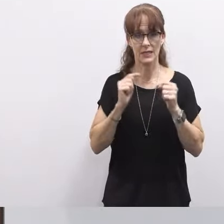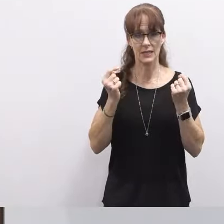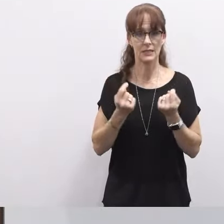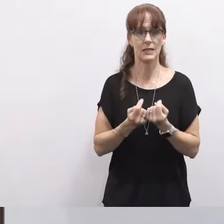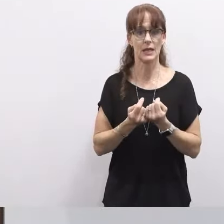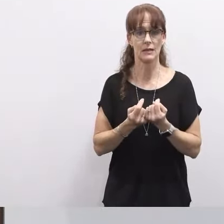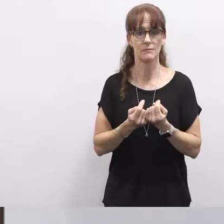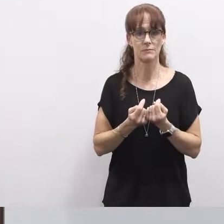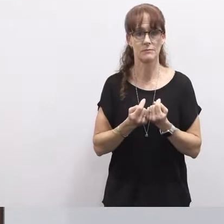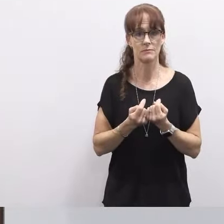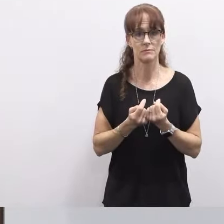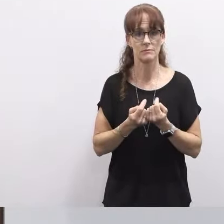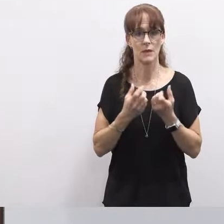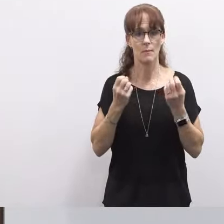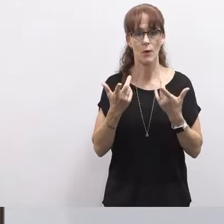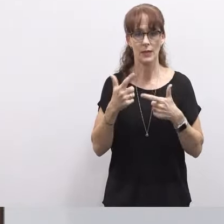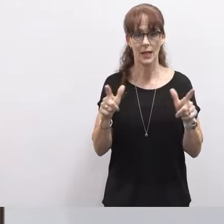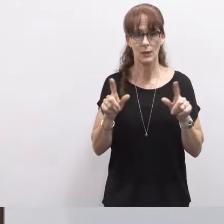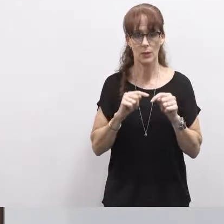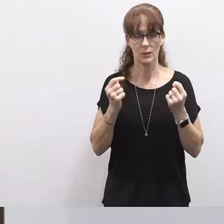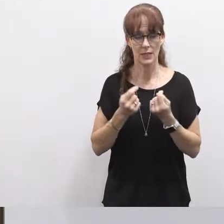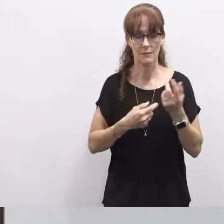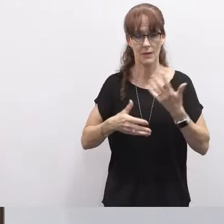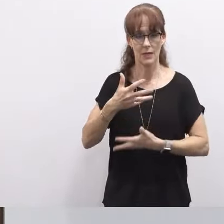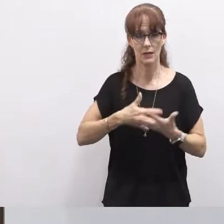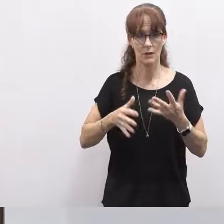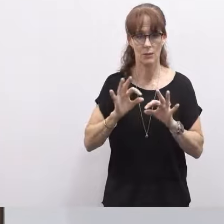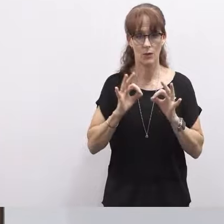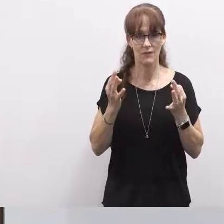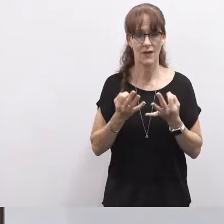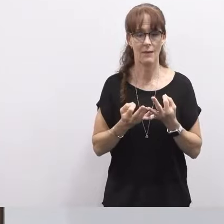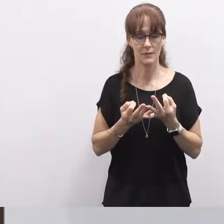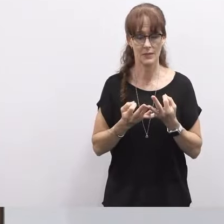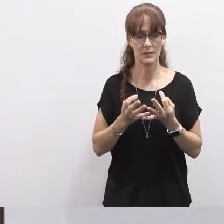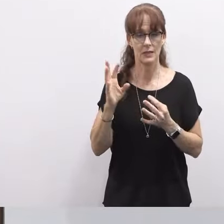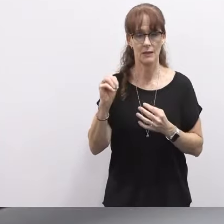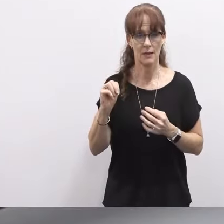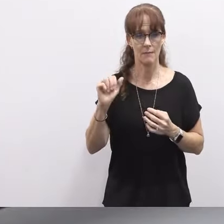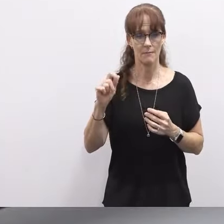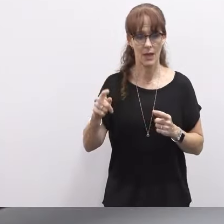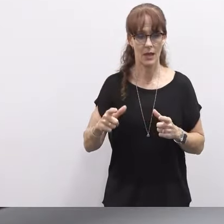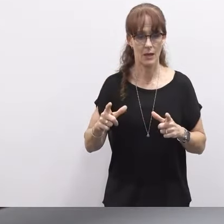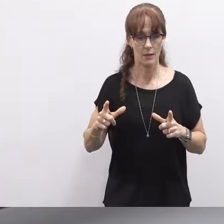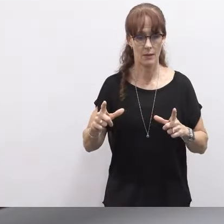there were a multi-lingual team that interacted with families. The maps were blown up into core boards